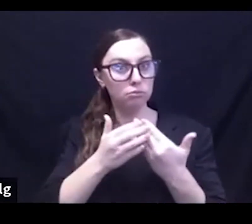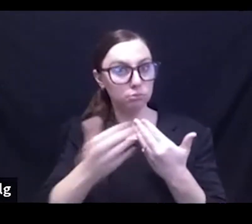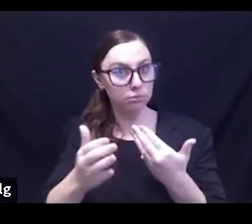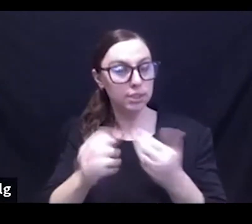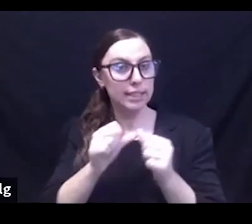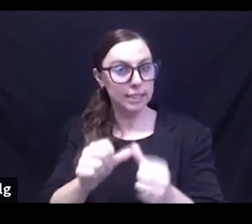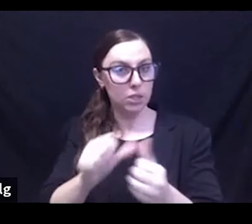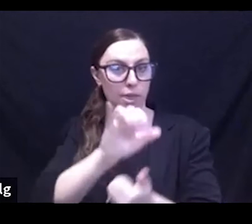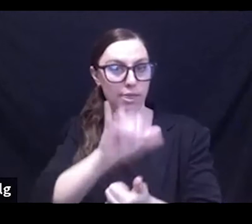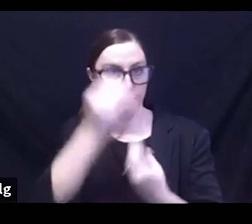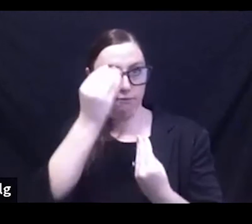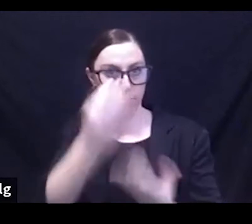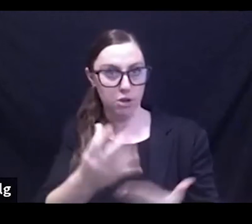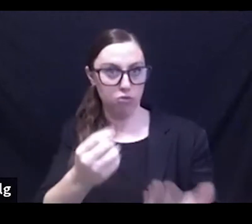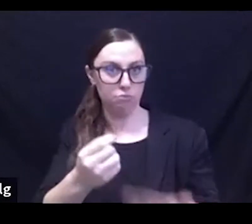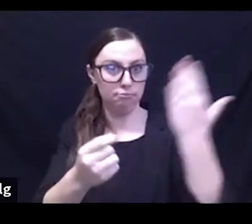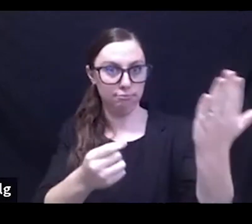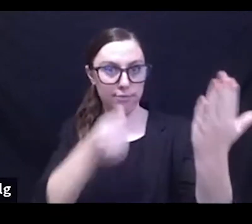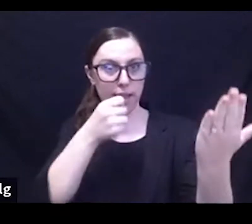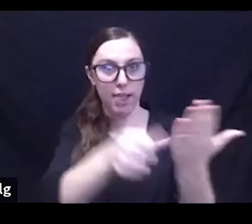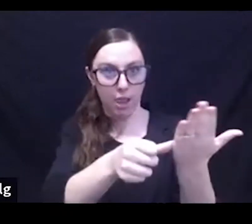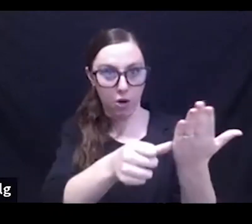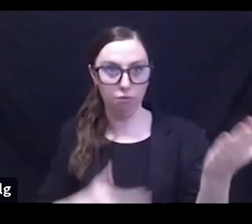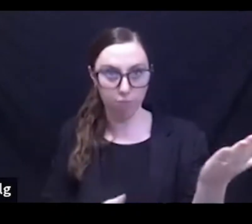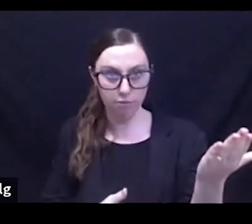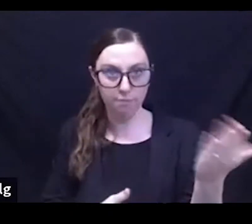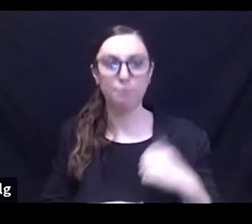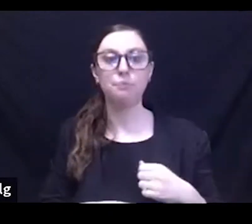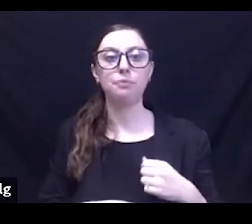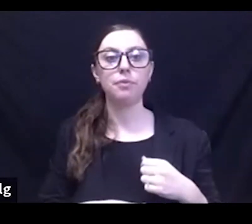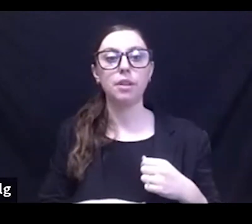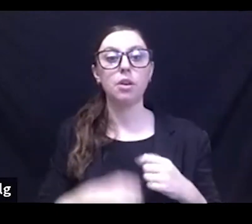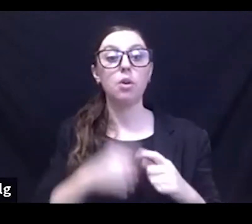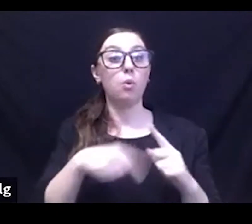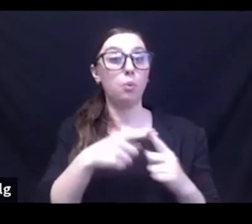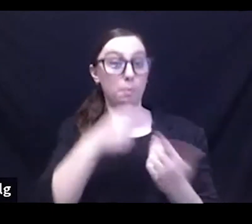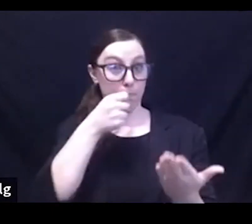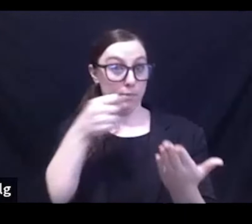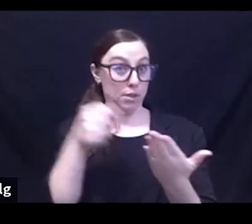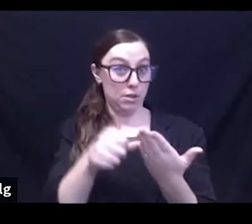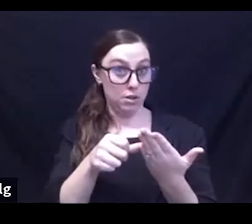provided in that letter. Following the letter and conversation with the Court,